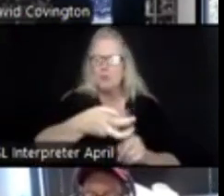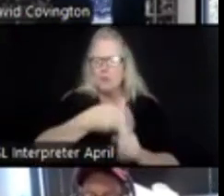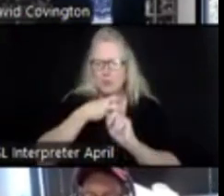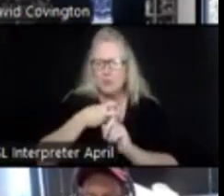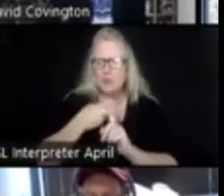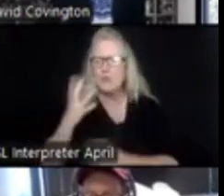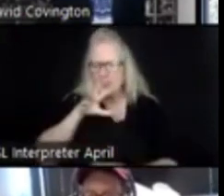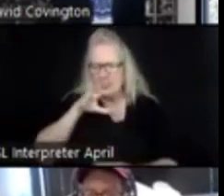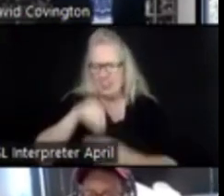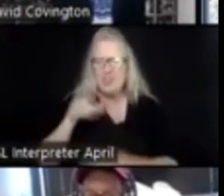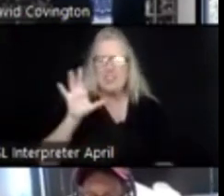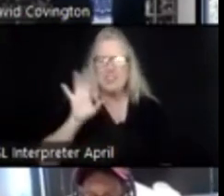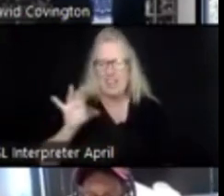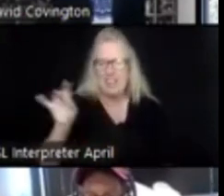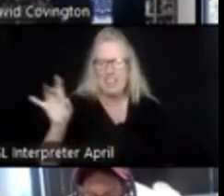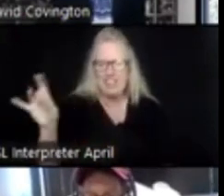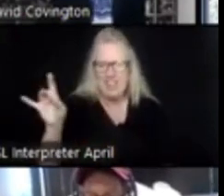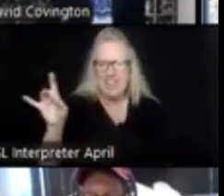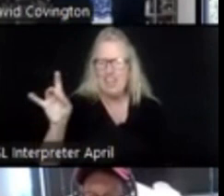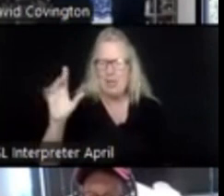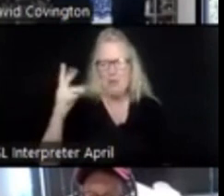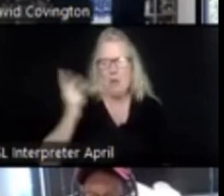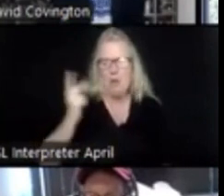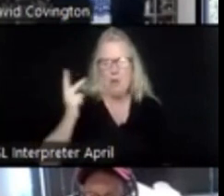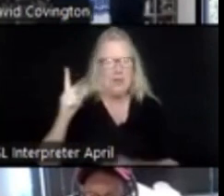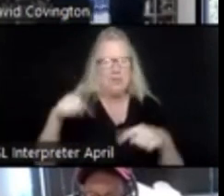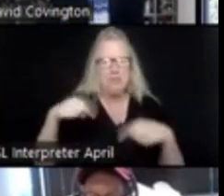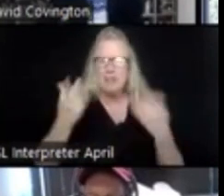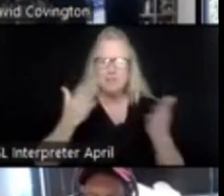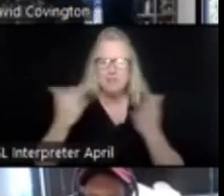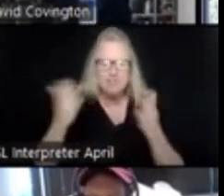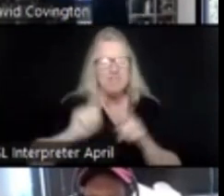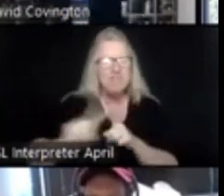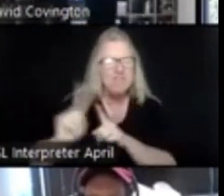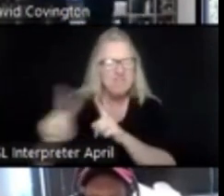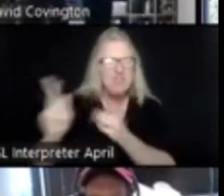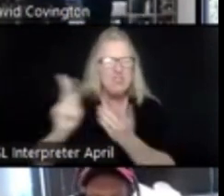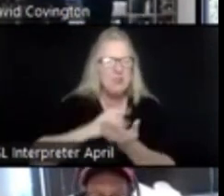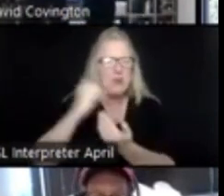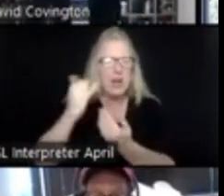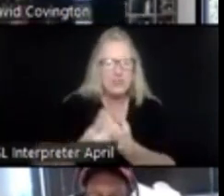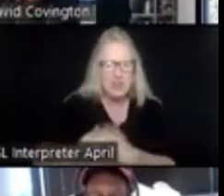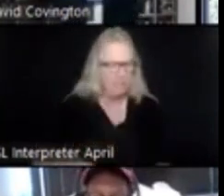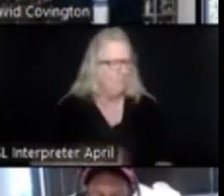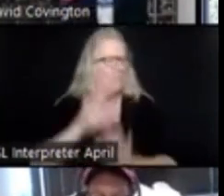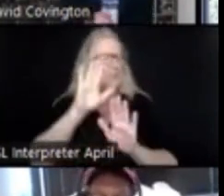988 AND WE HAVE BEEN SERVING TOGETHER IN A LOT OF PROJECTS.